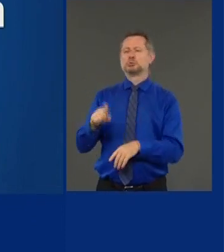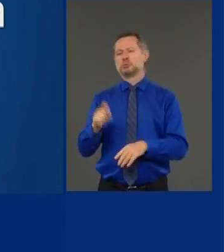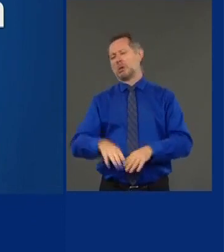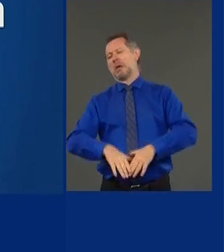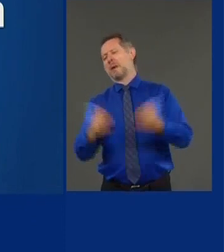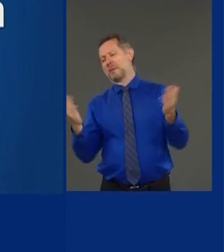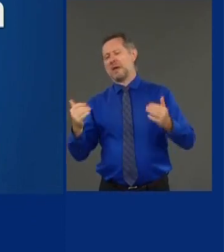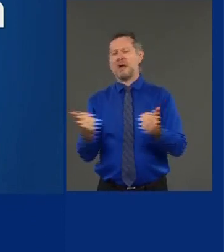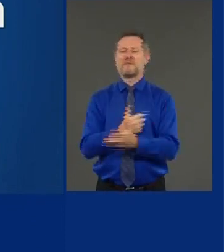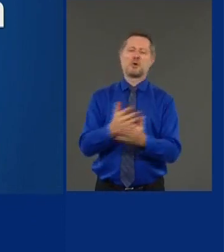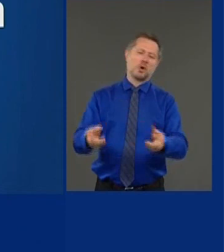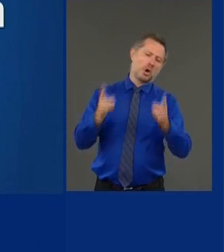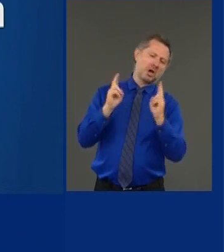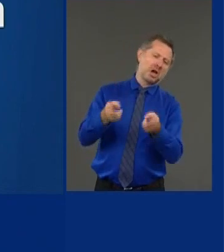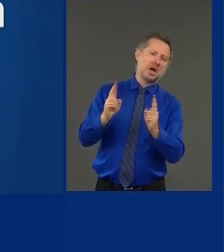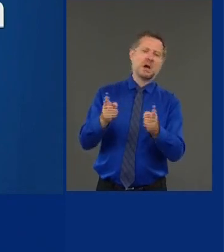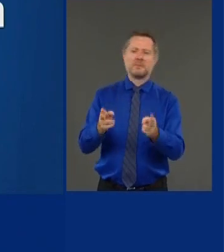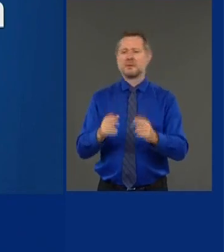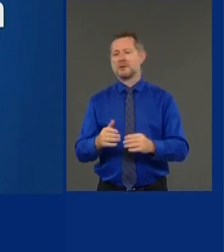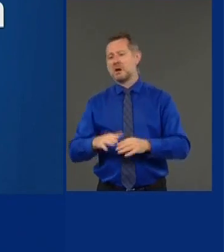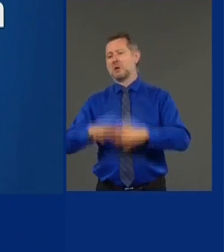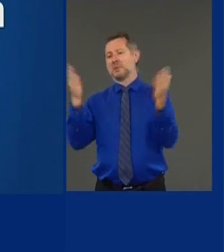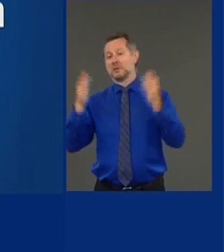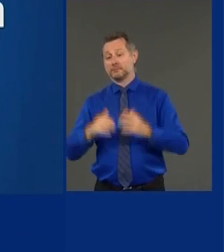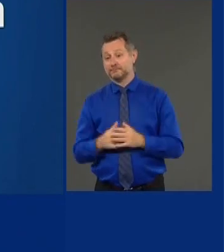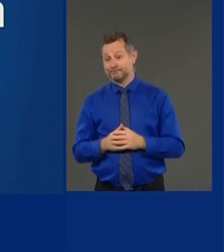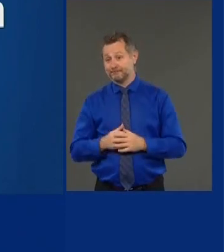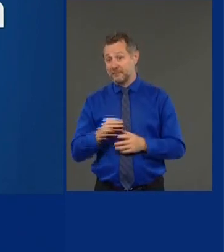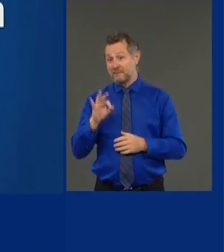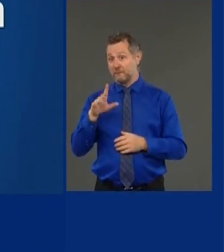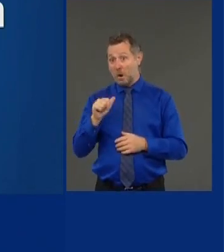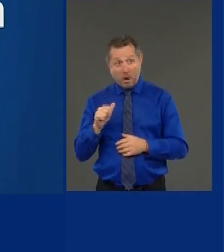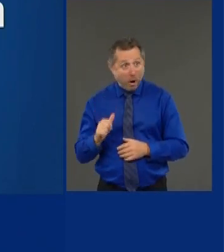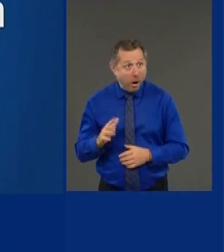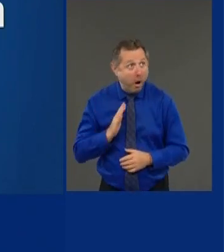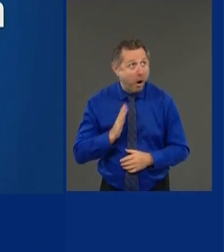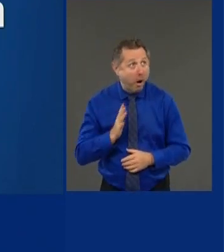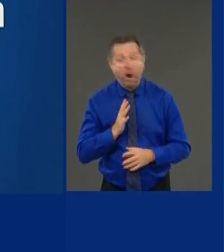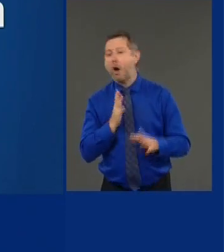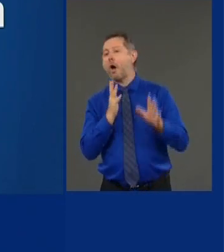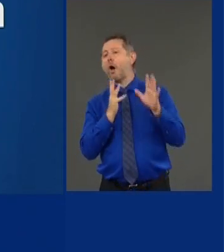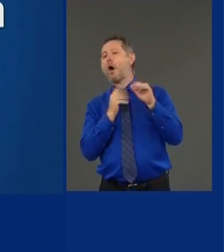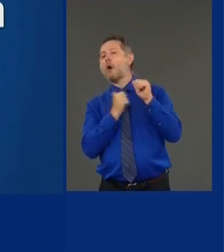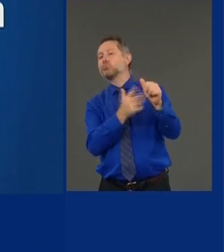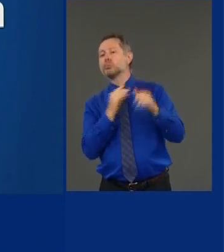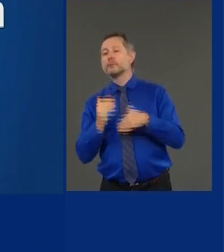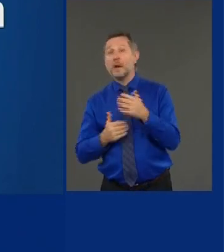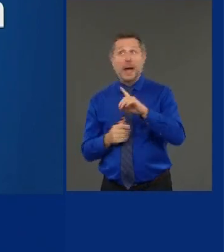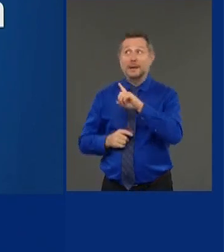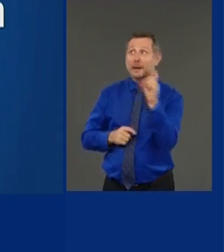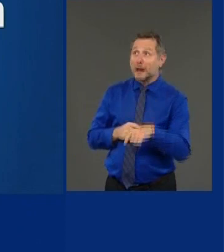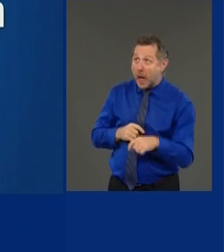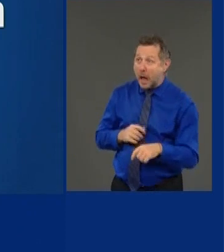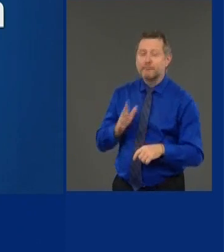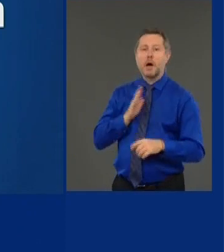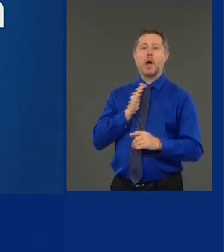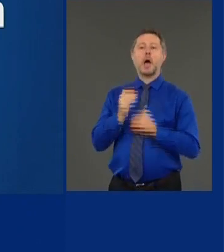THEY'RE JUST PLAYING POLITICS. THAT'S WHAT THEY'RE DOING. THERE'S NO REASON NOT TO REOPEN